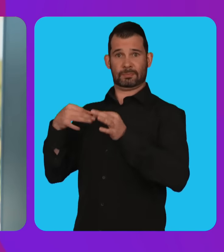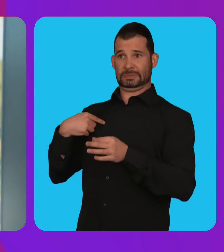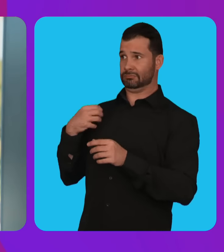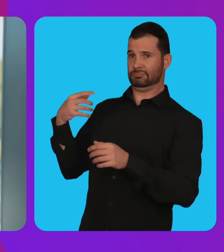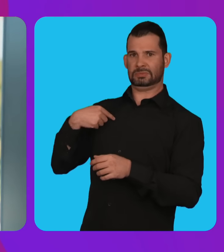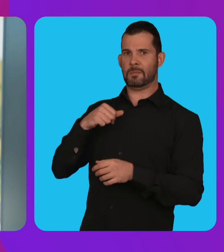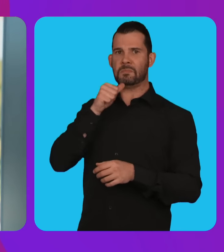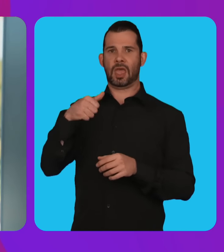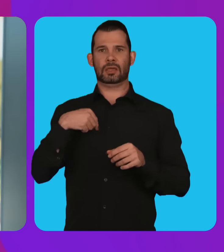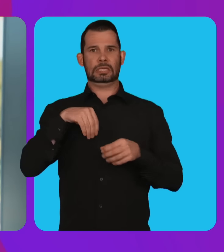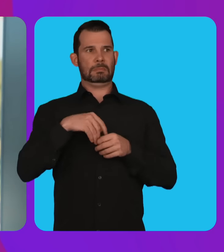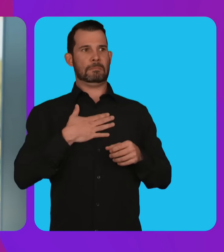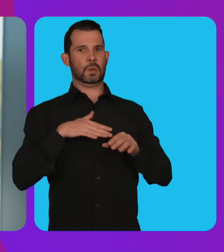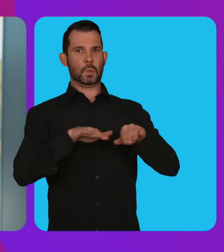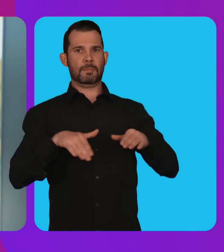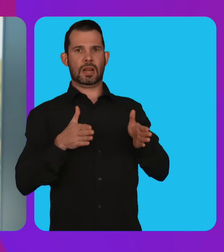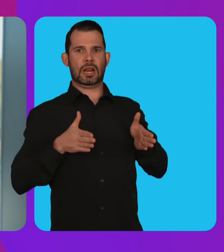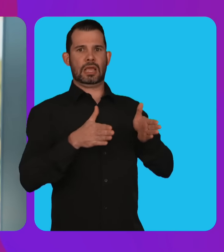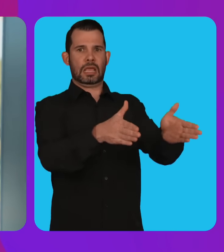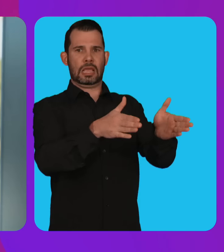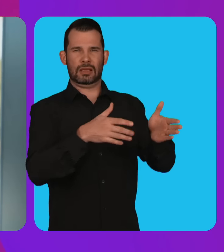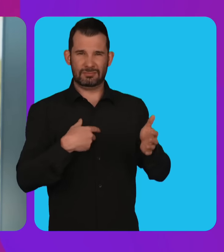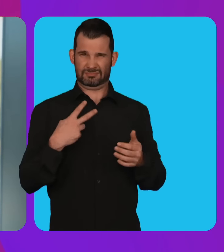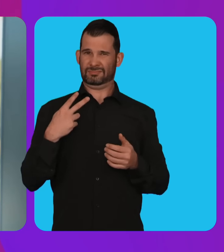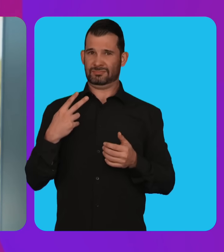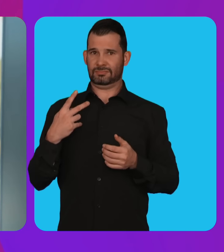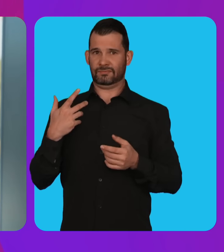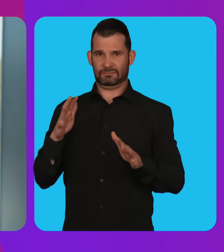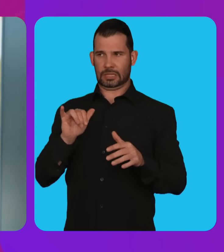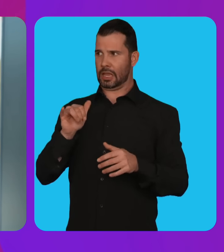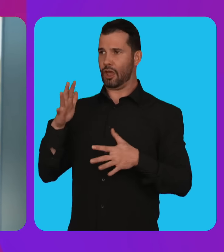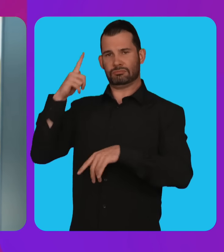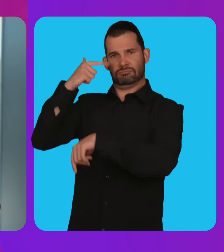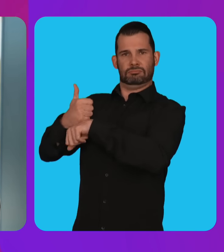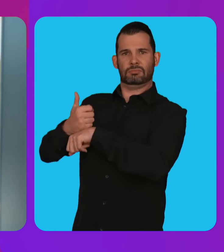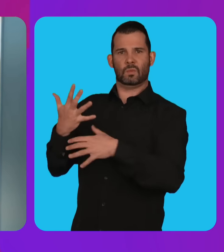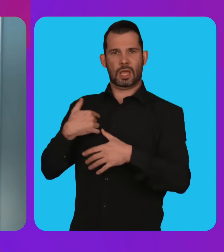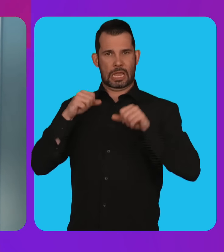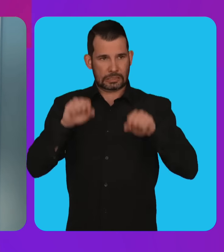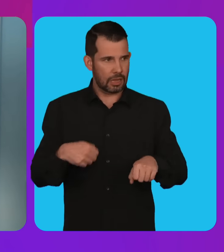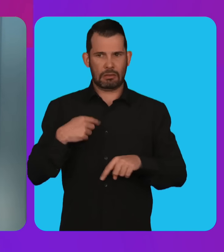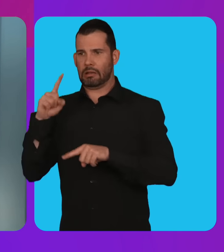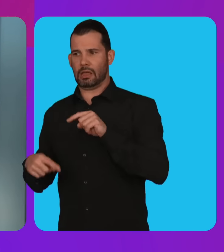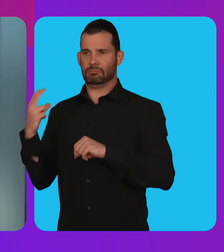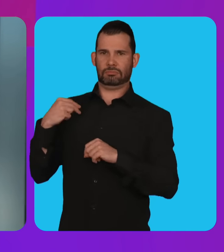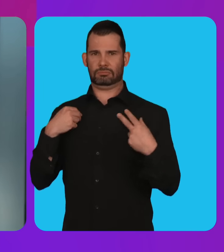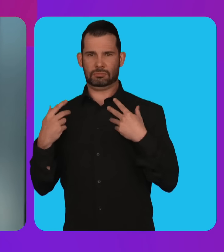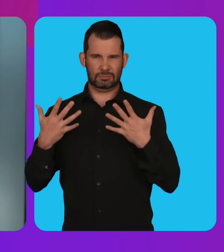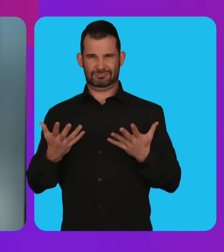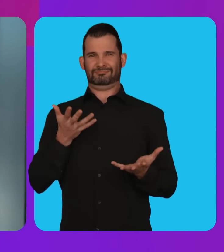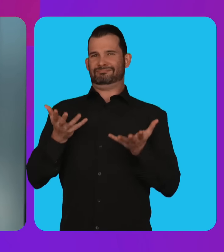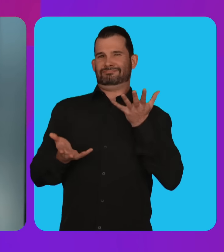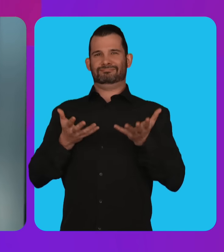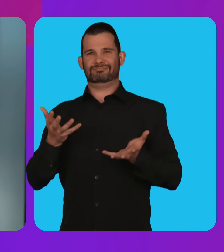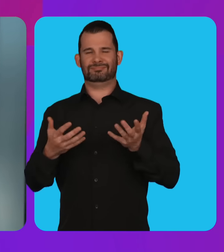swim lane, as if the lane was predetermined of what I can and cannot do. So I'm an outspoken person.